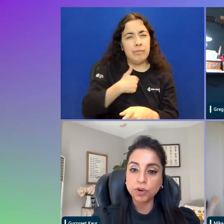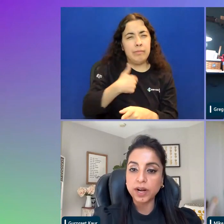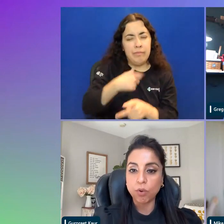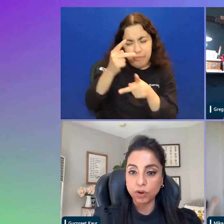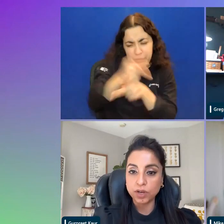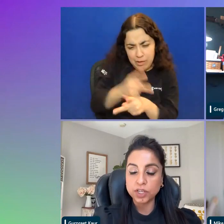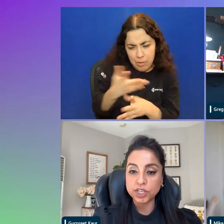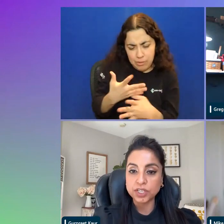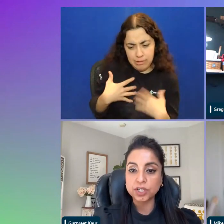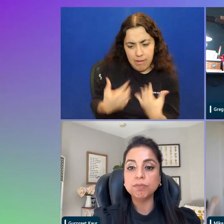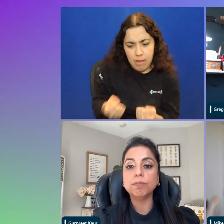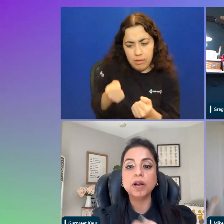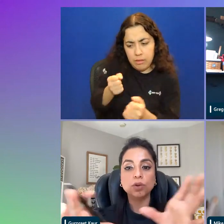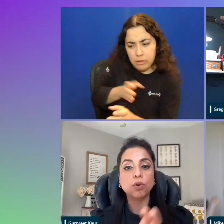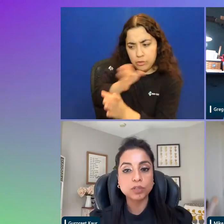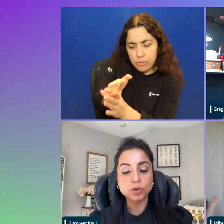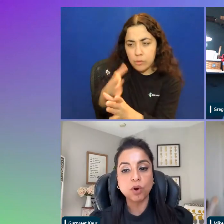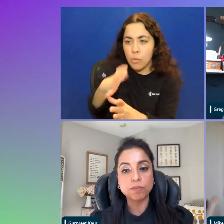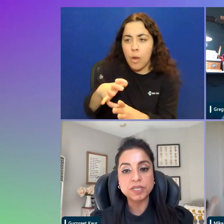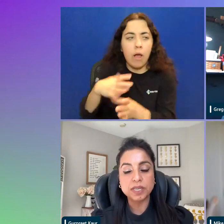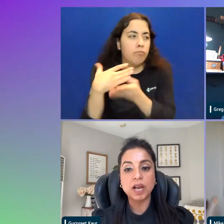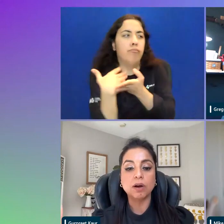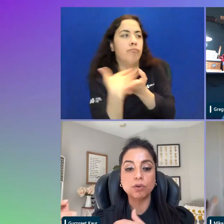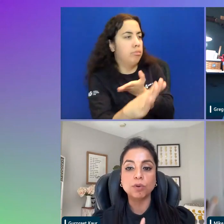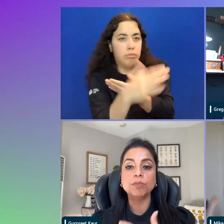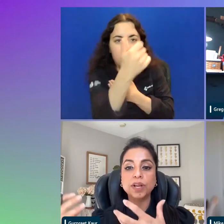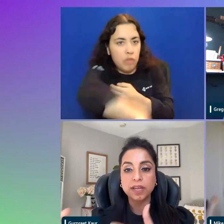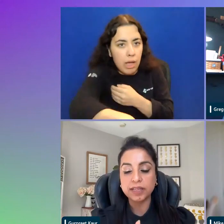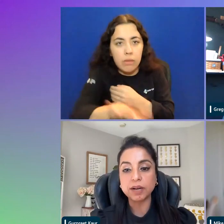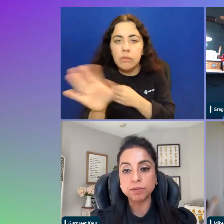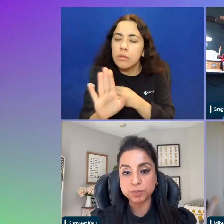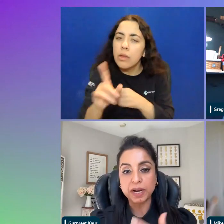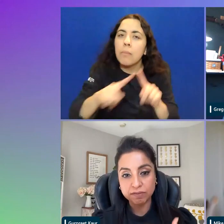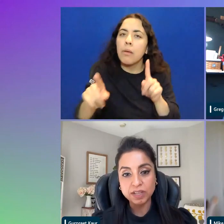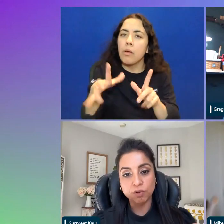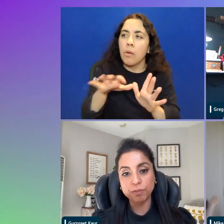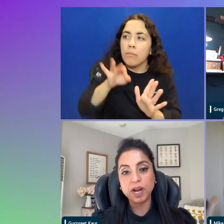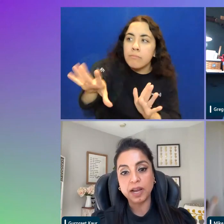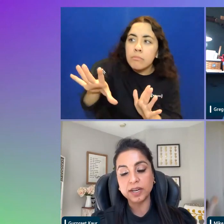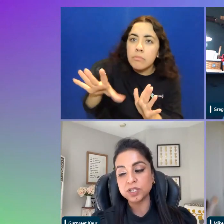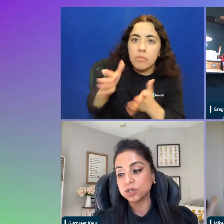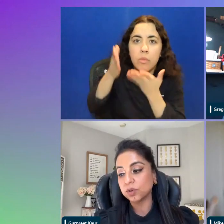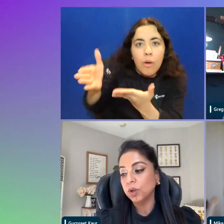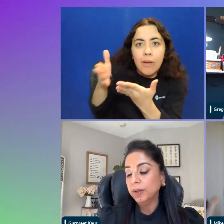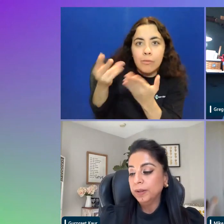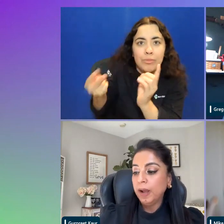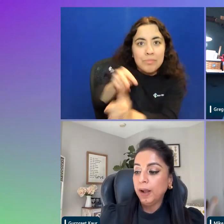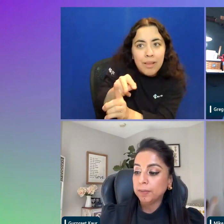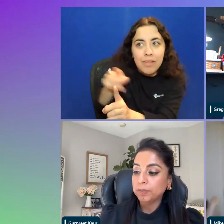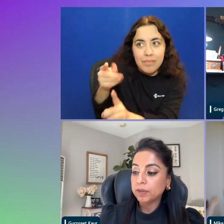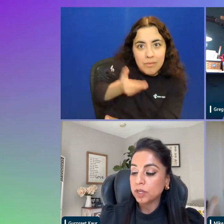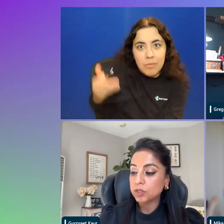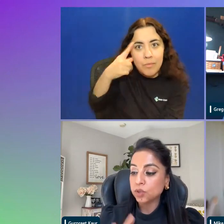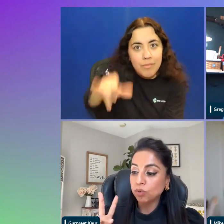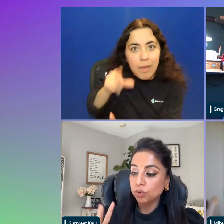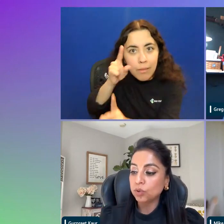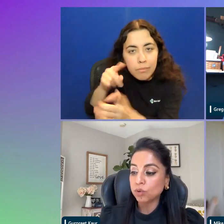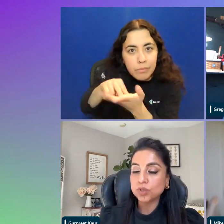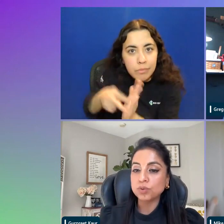organ rejection, but you're also not missing out on bringing that perspective that you've been hired to do. Um, so those two